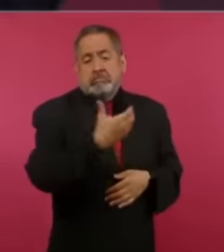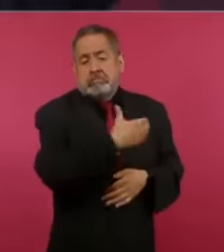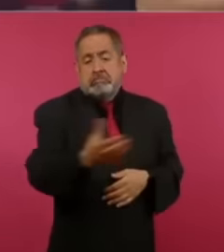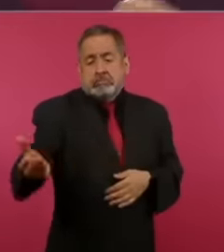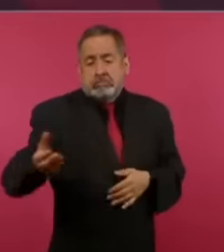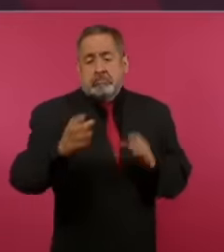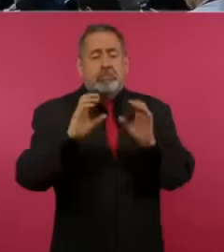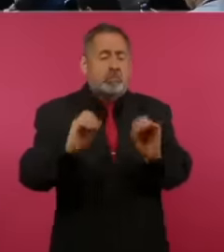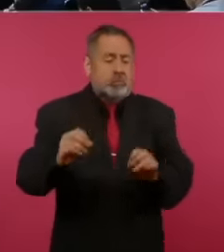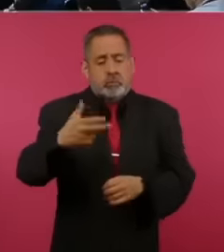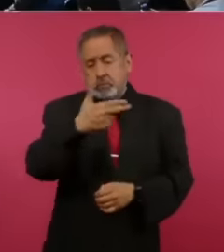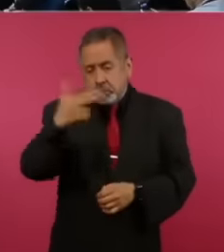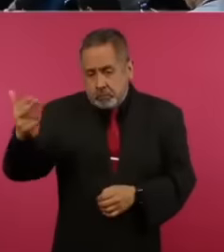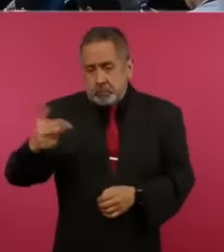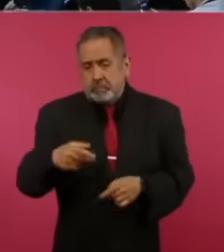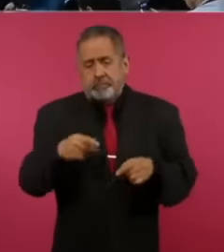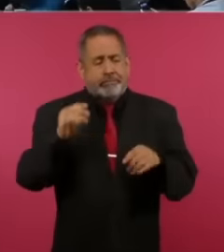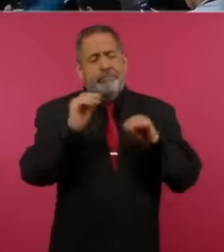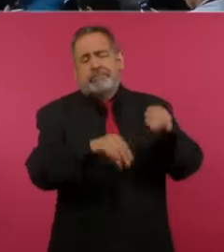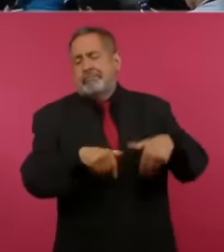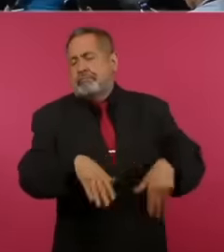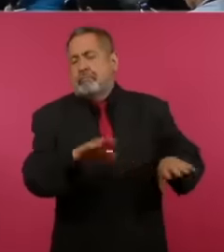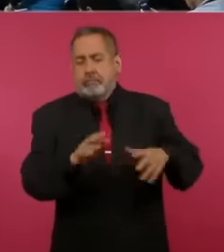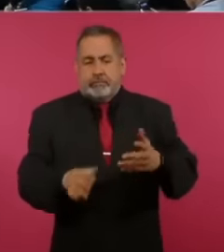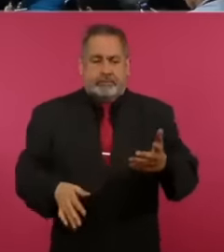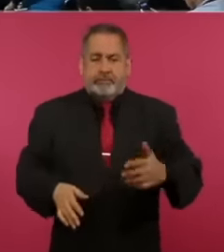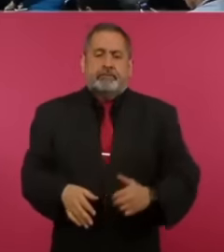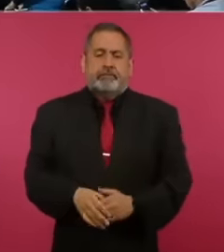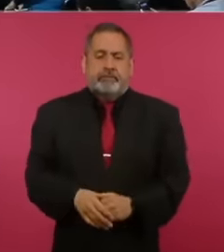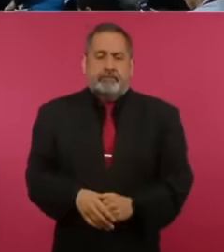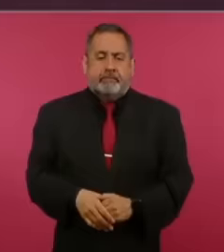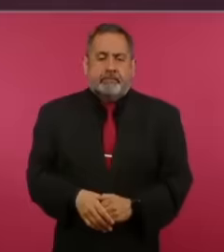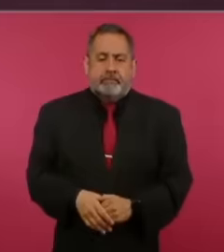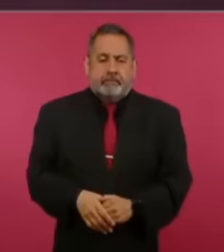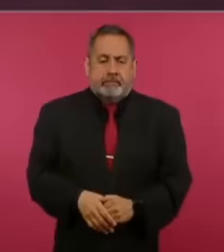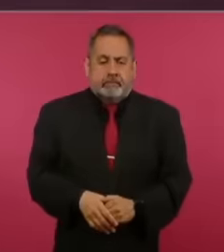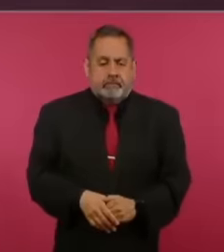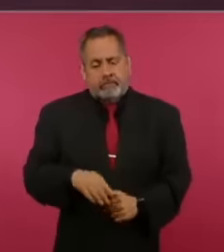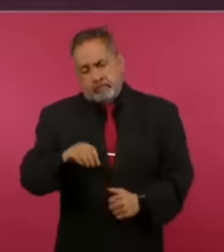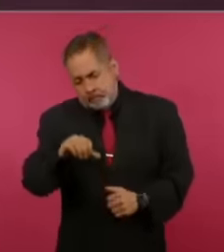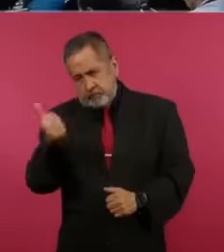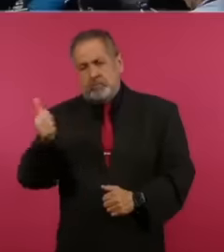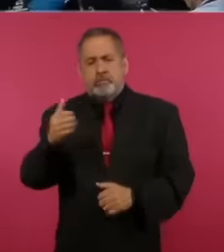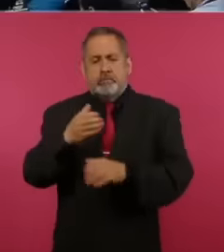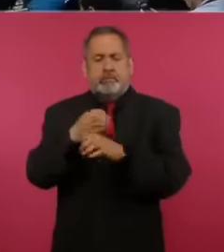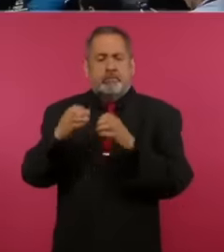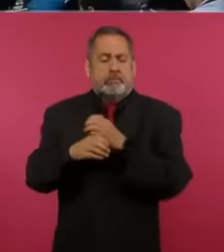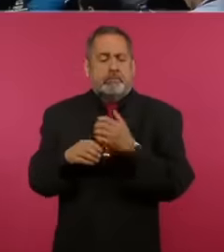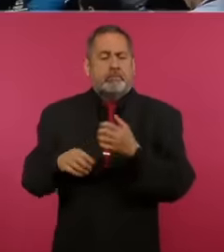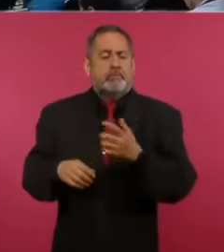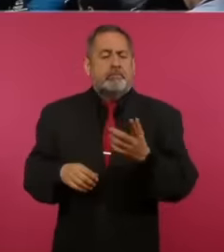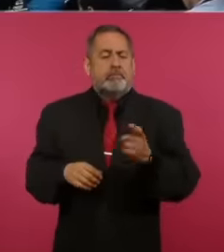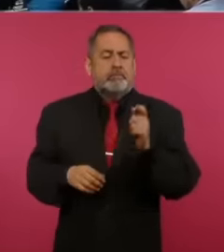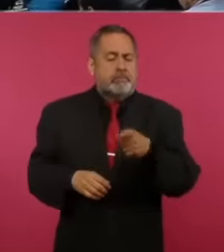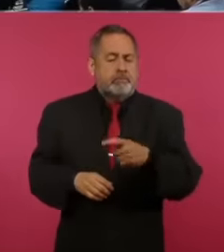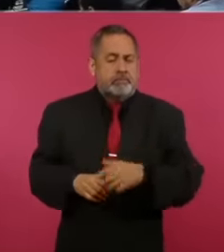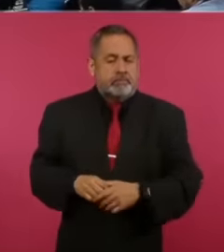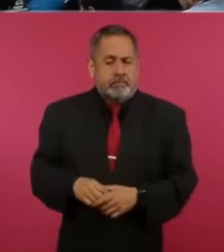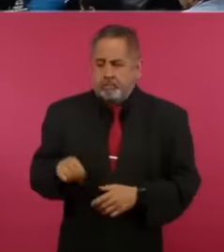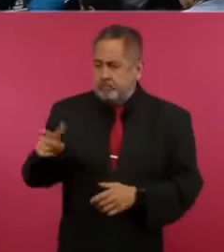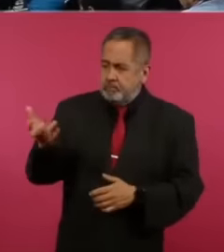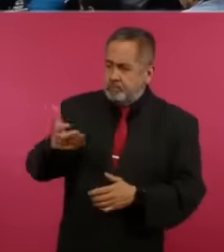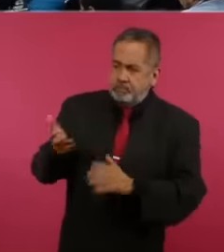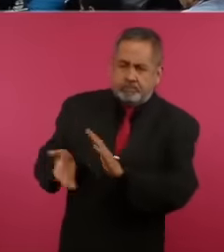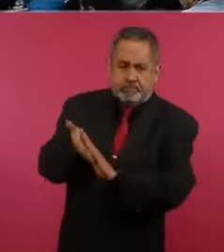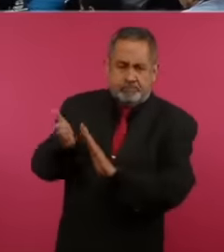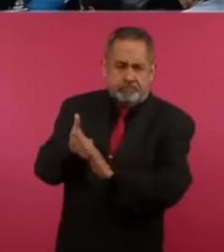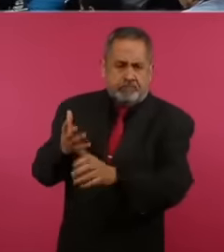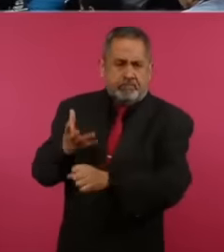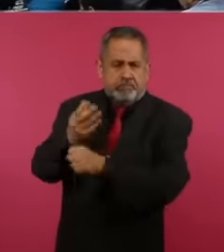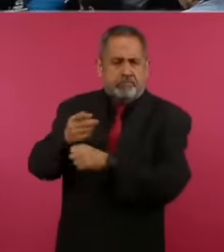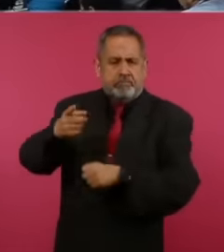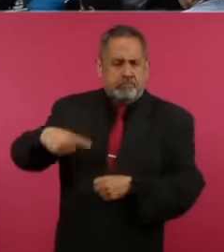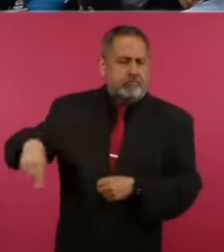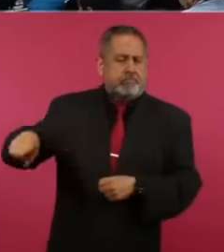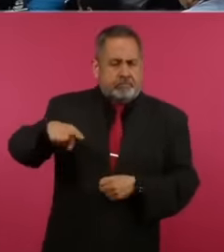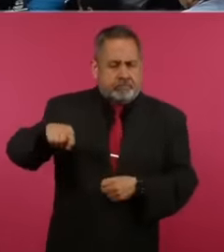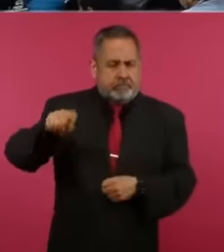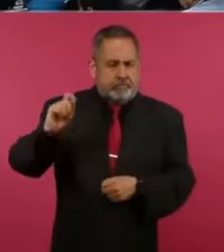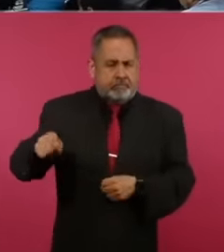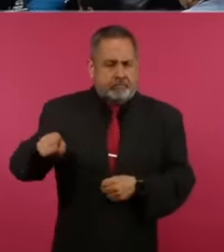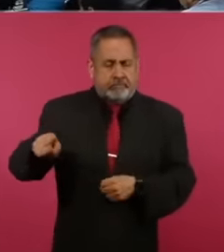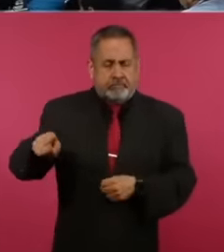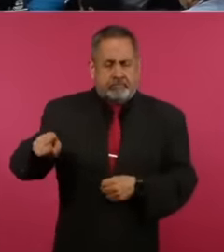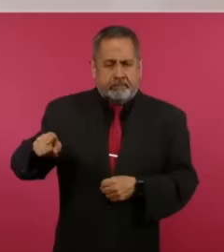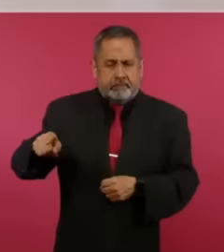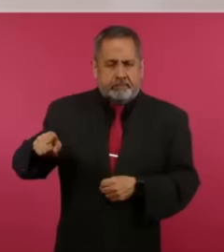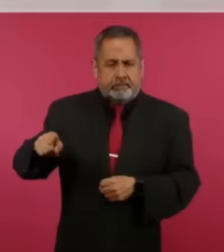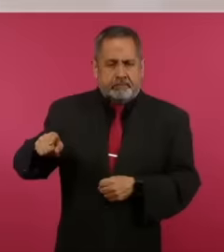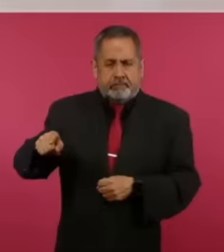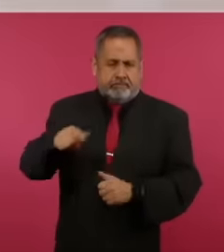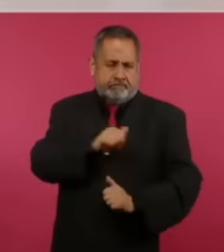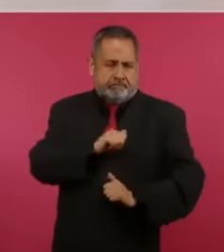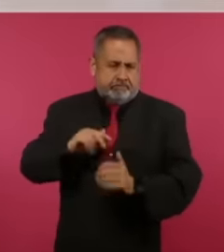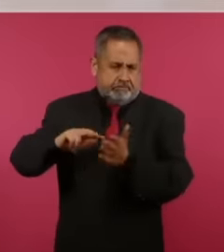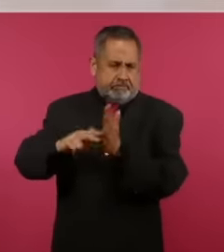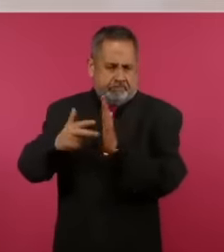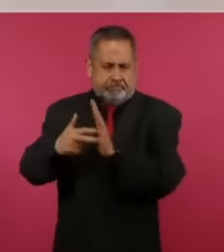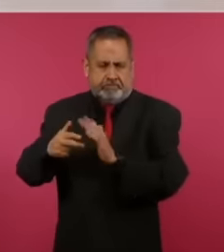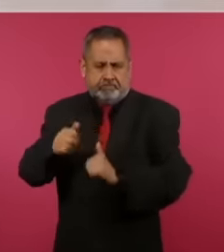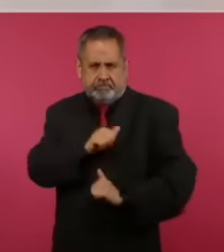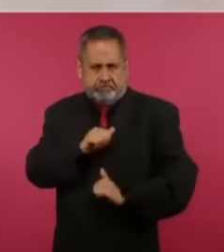hotels, what else have the military engineers done? We are building